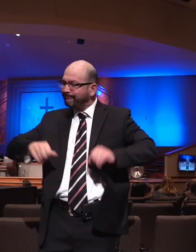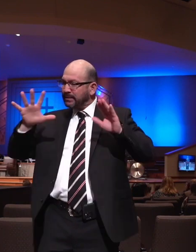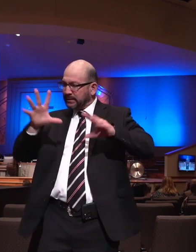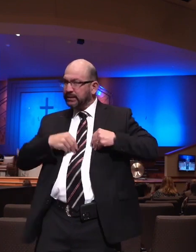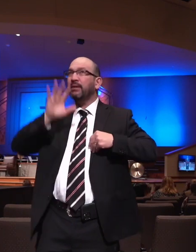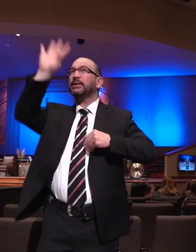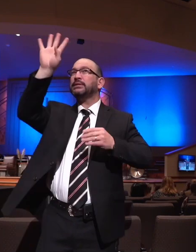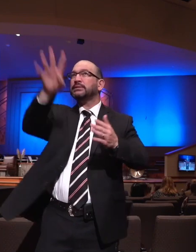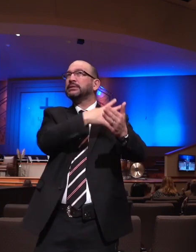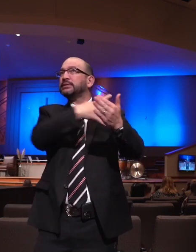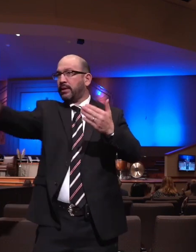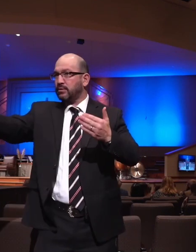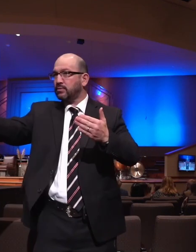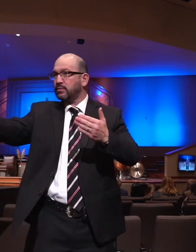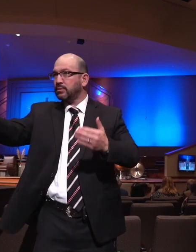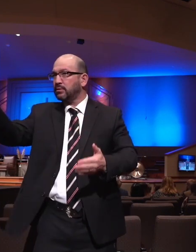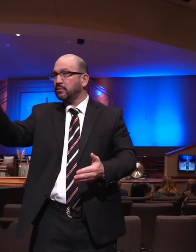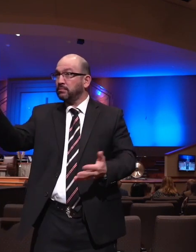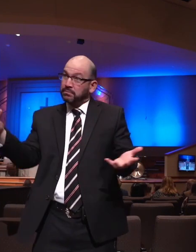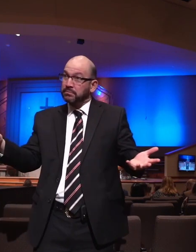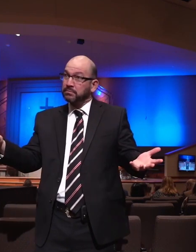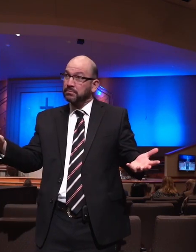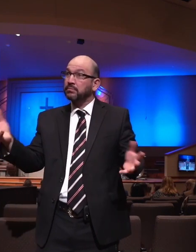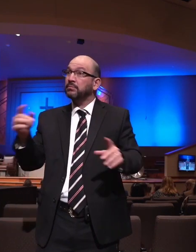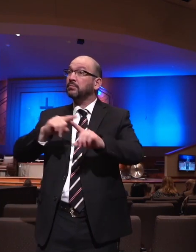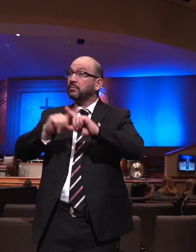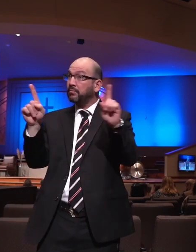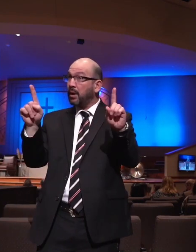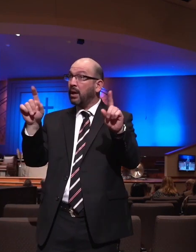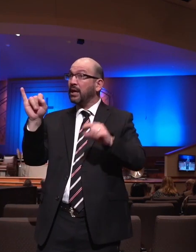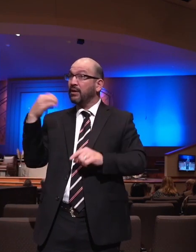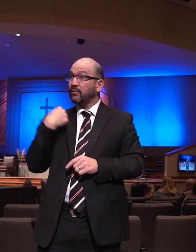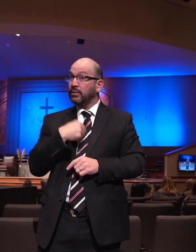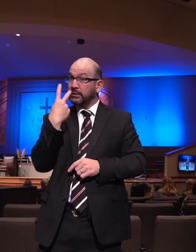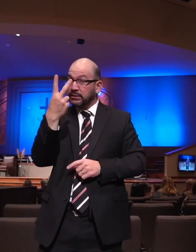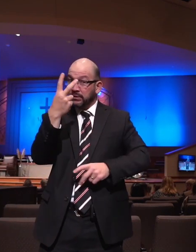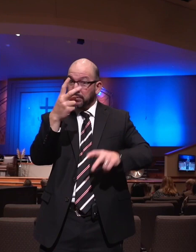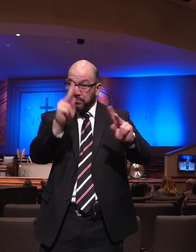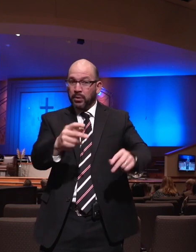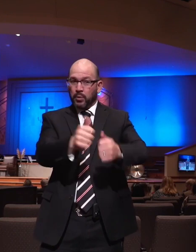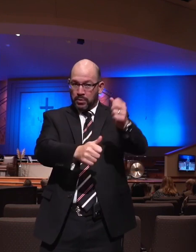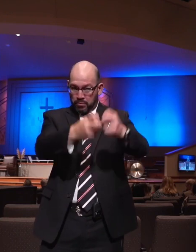and it may cost you something but I'm telling you something need is the soil